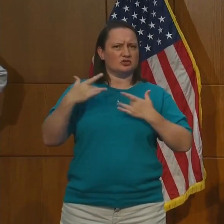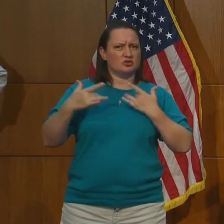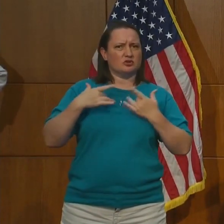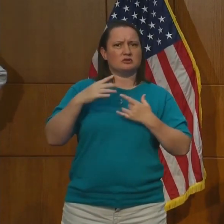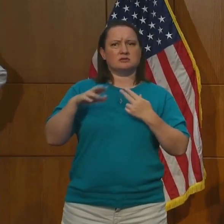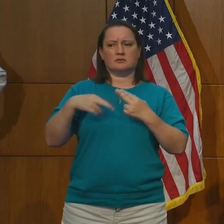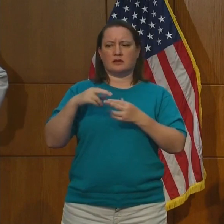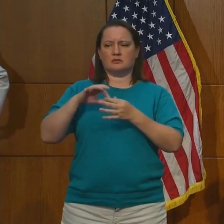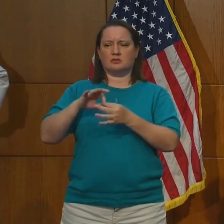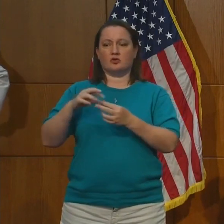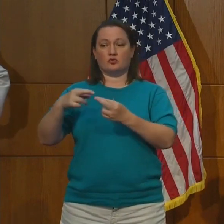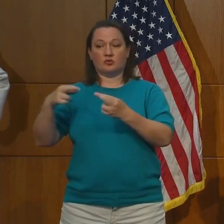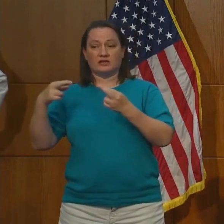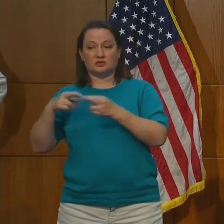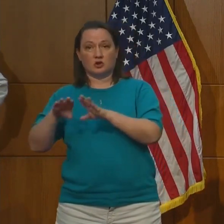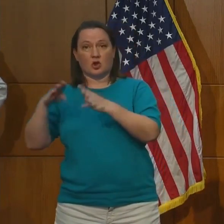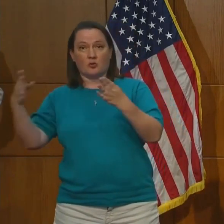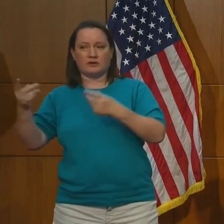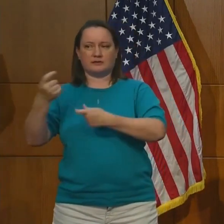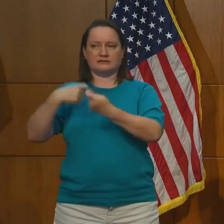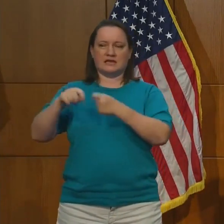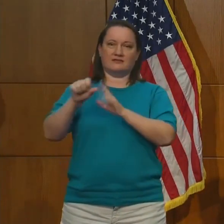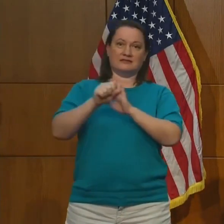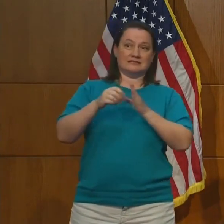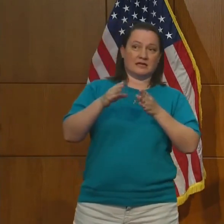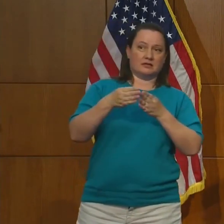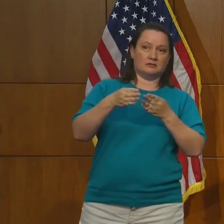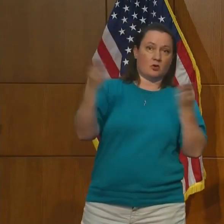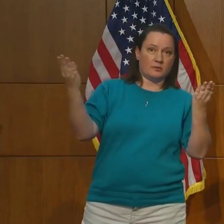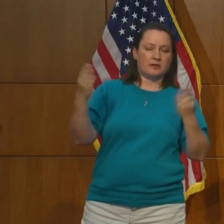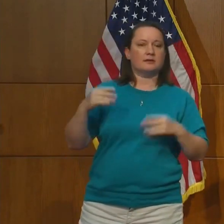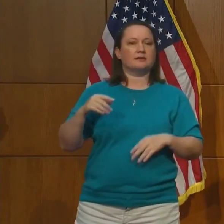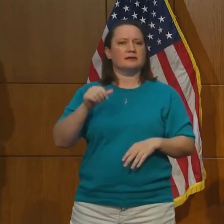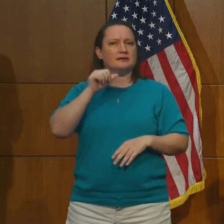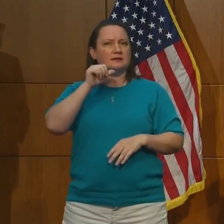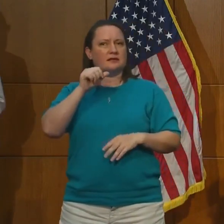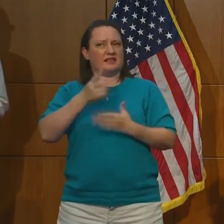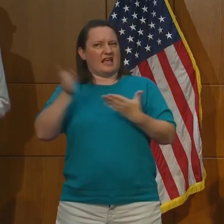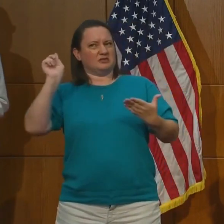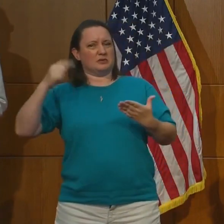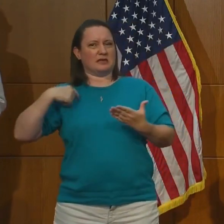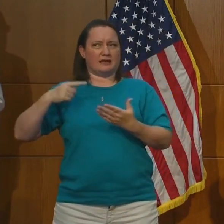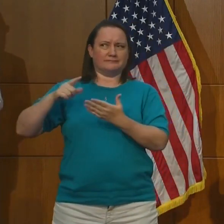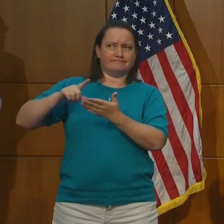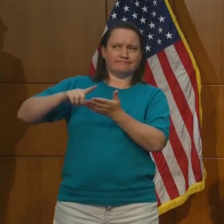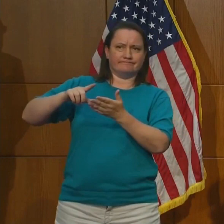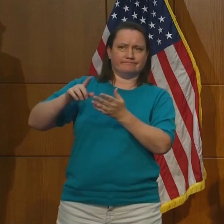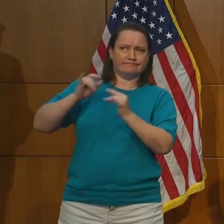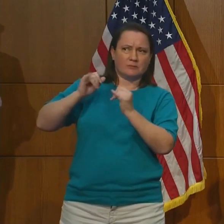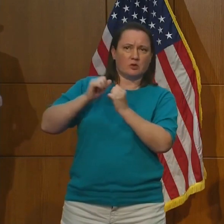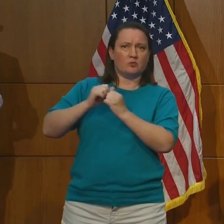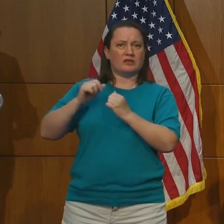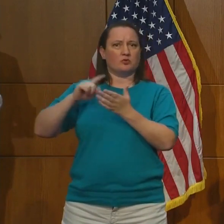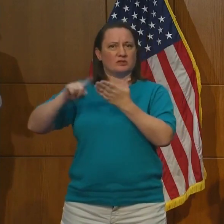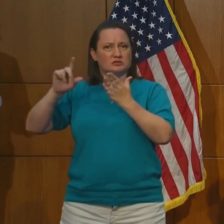TODAY SHE MENTIONED THAT SHE HAD SPECIFIC CONCERNS ABOUT A REGIONAL REOPENING AS OPPOSED